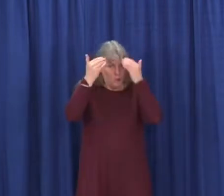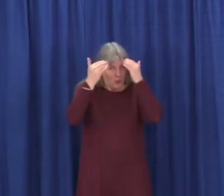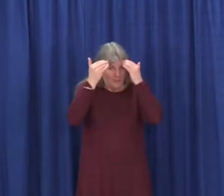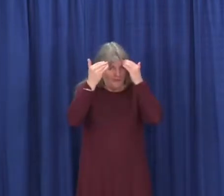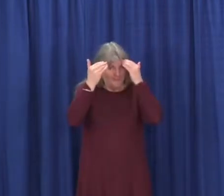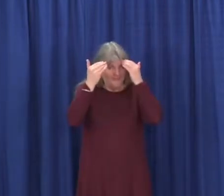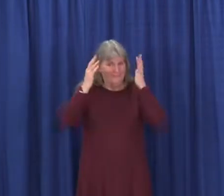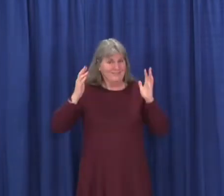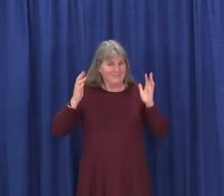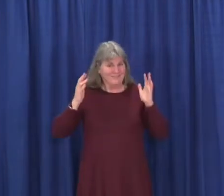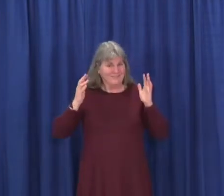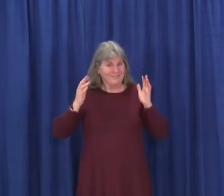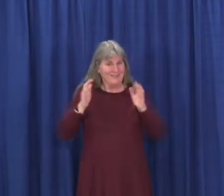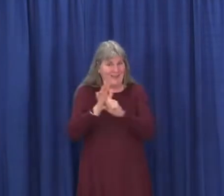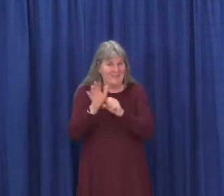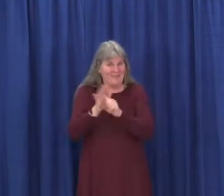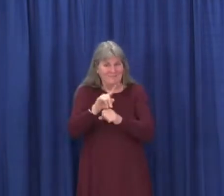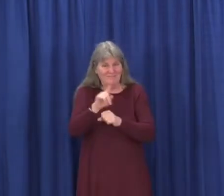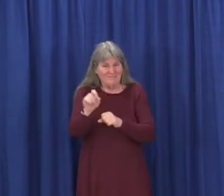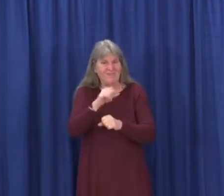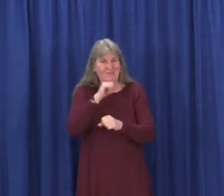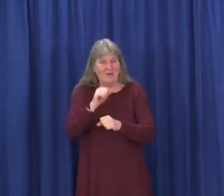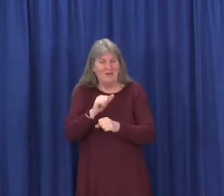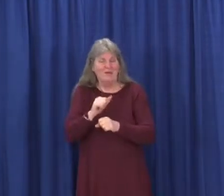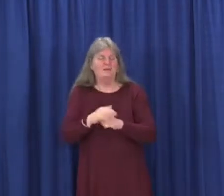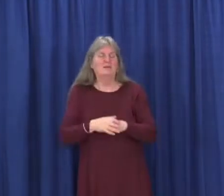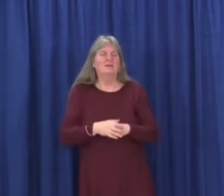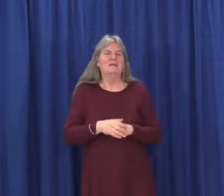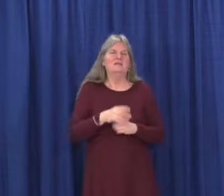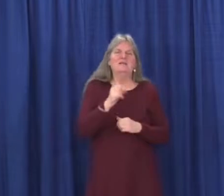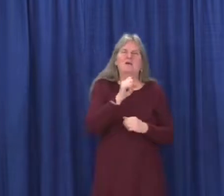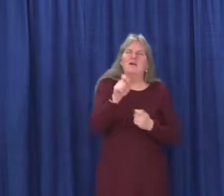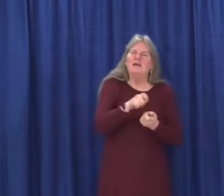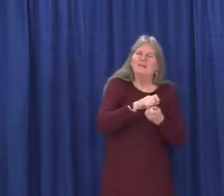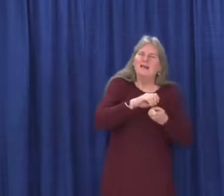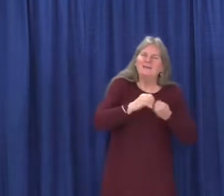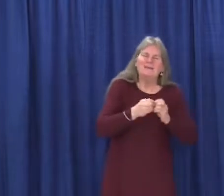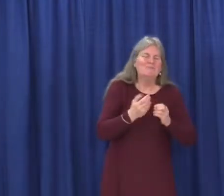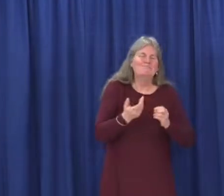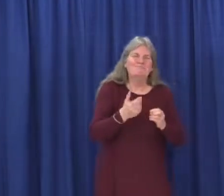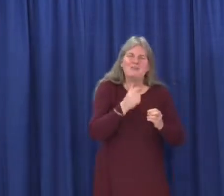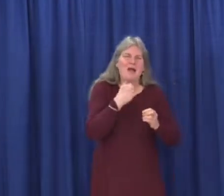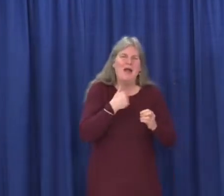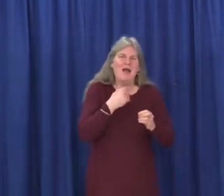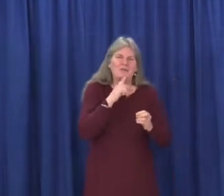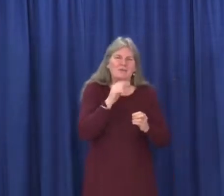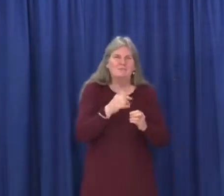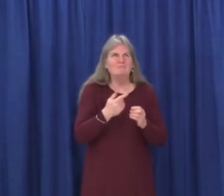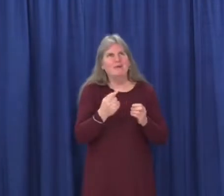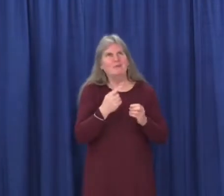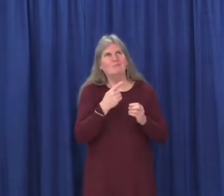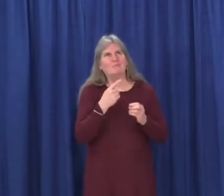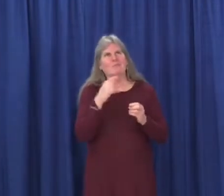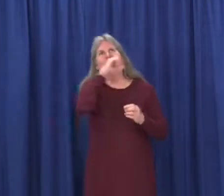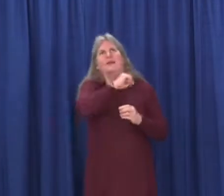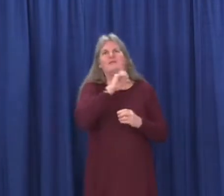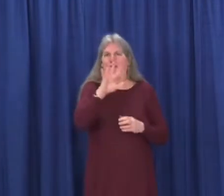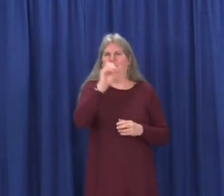I wouldn't say that any one has benchmarks. It's not-- sure, as a rule of thumb, 5% positivity is-- is really